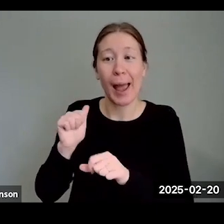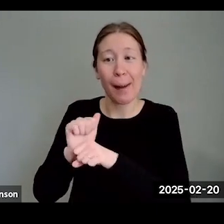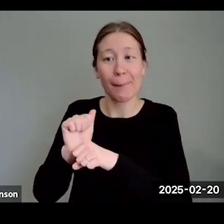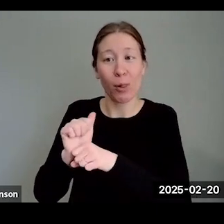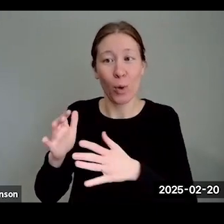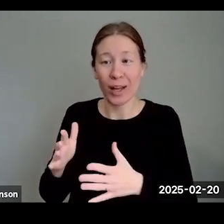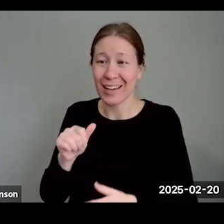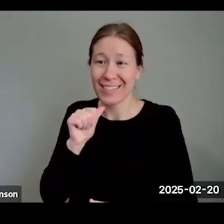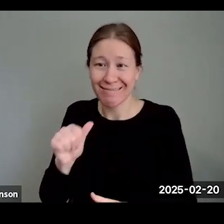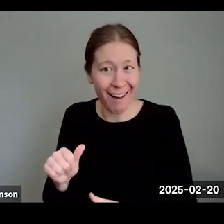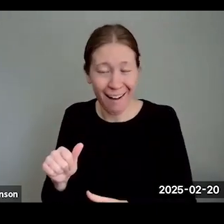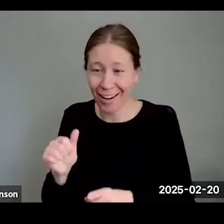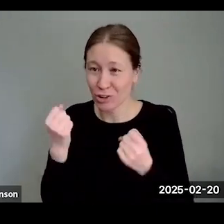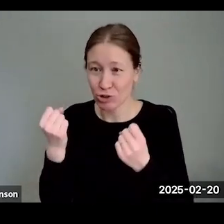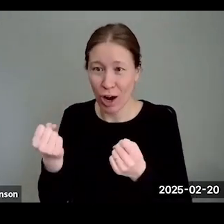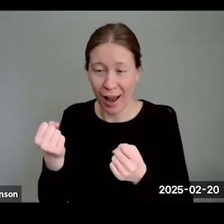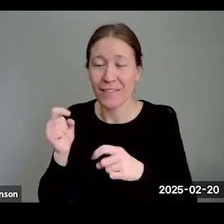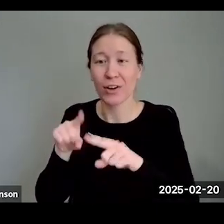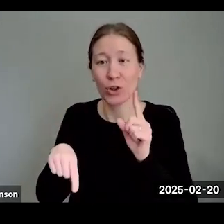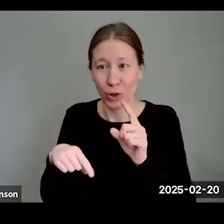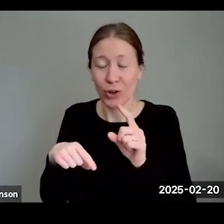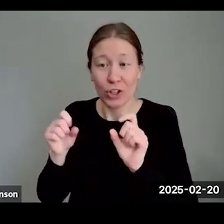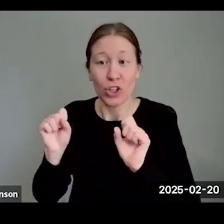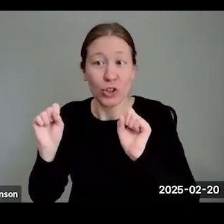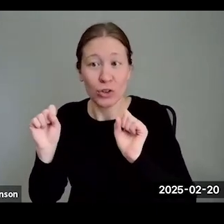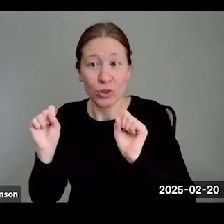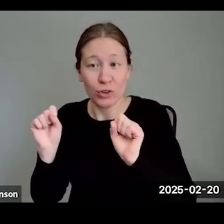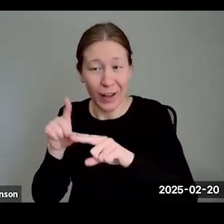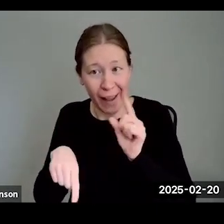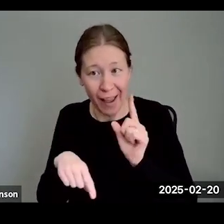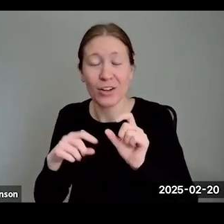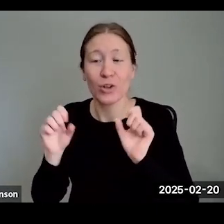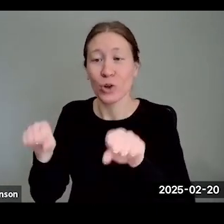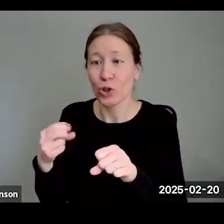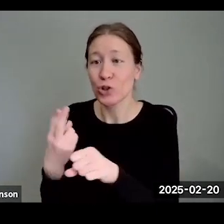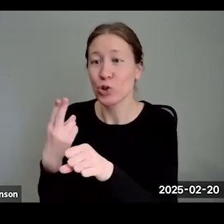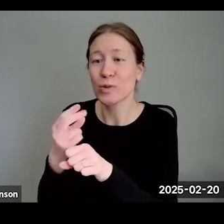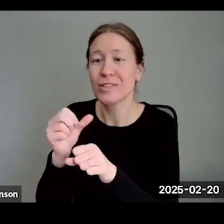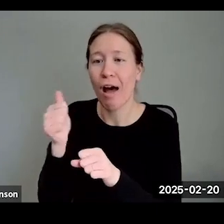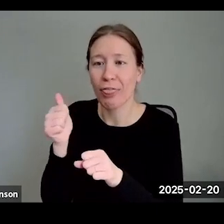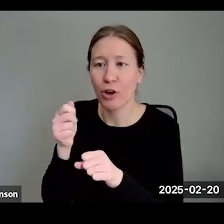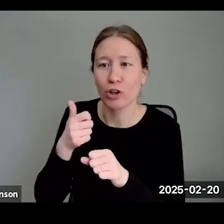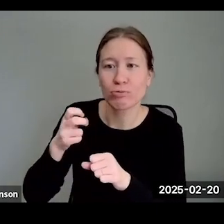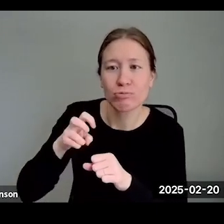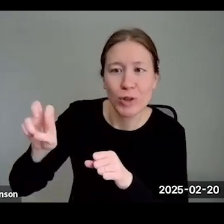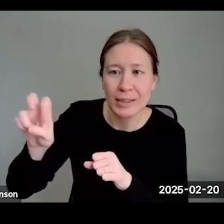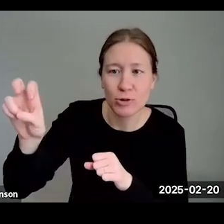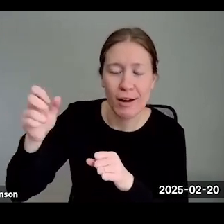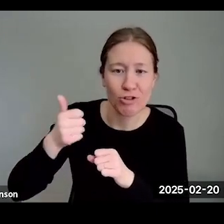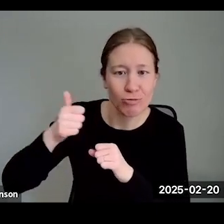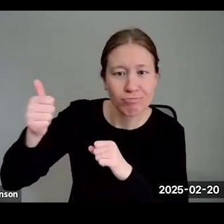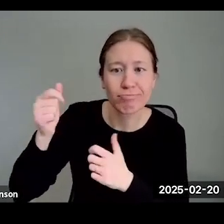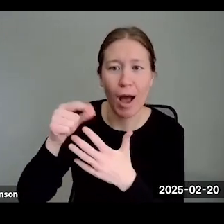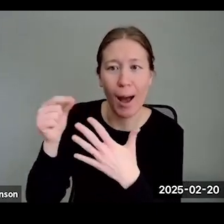can access any alternative option to commute to work or across various campus buildings. So for this particular position,